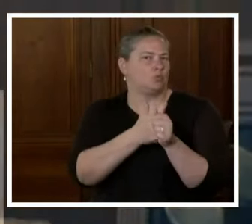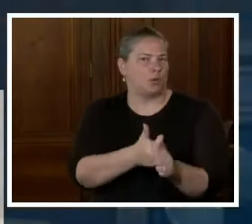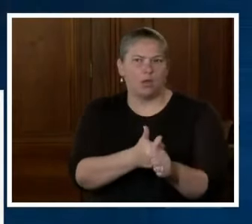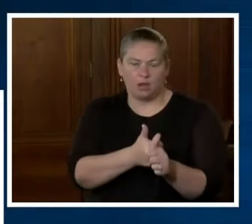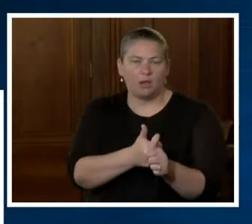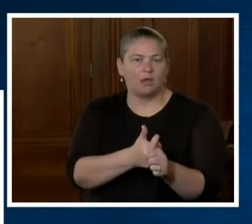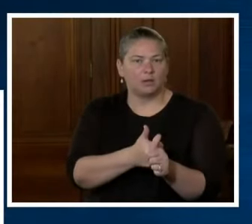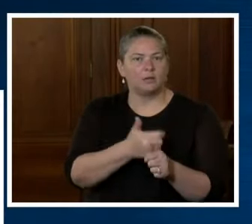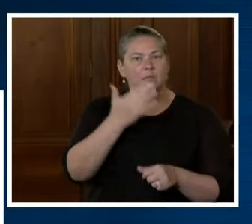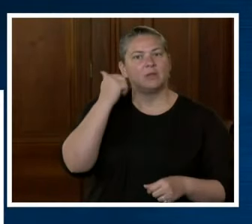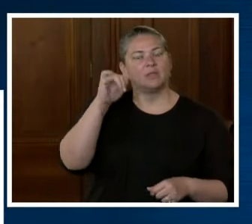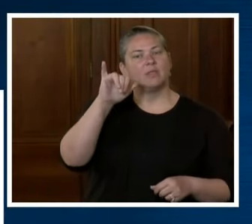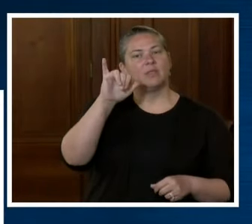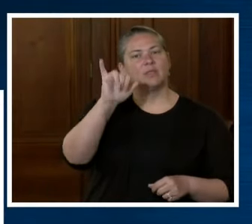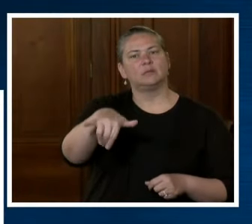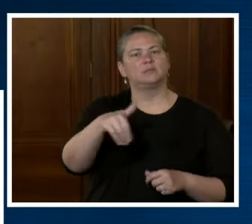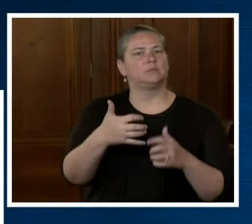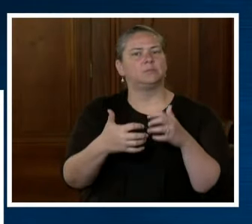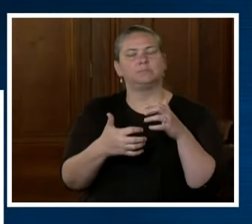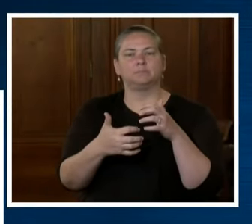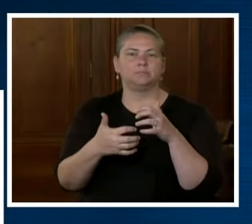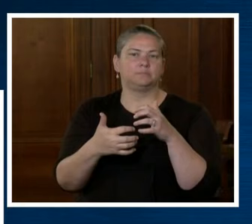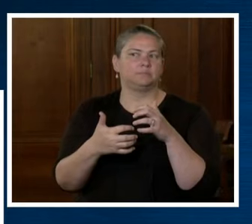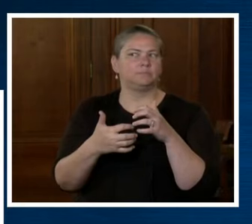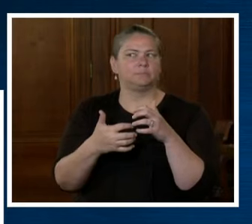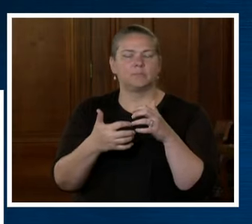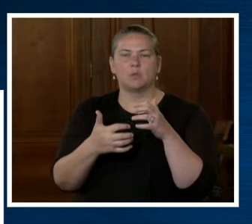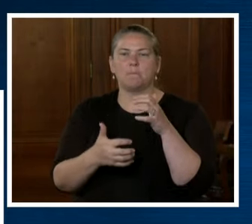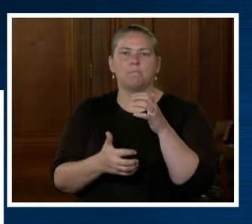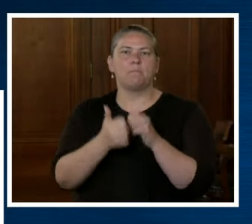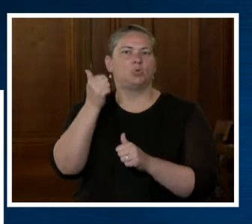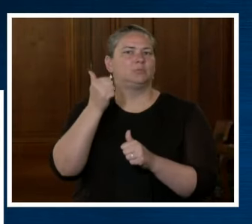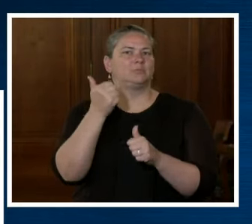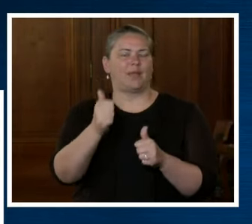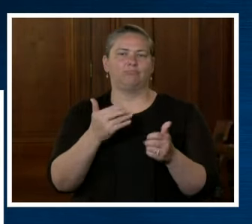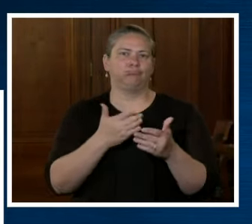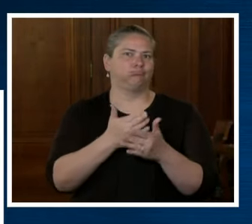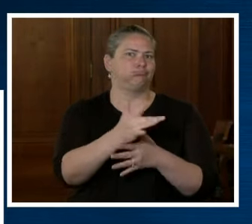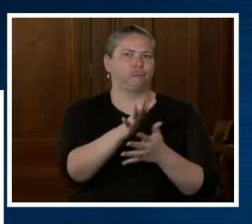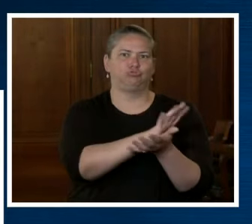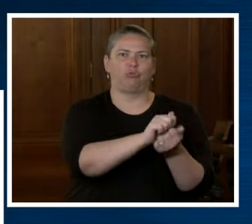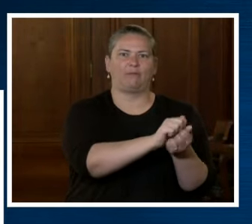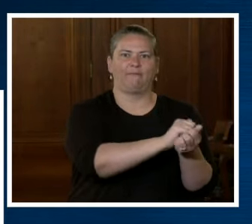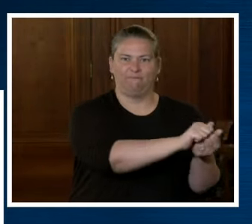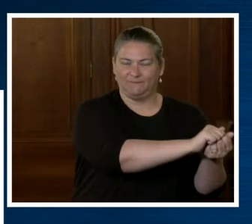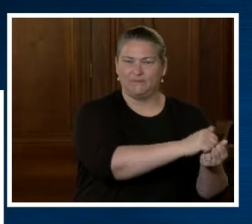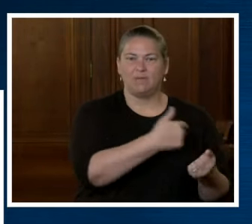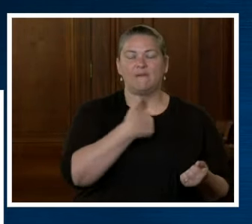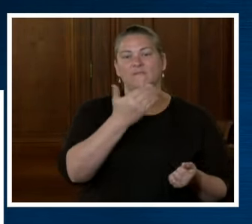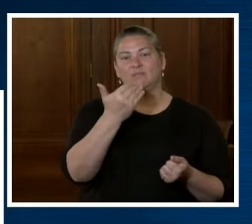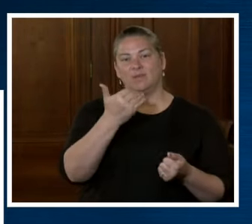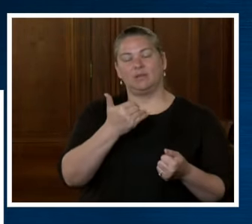ARE, WHAT WE NEED TO BE LOOKING FOR, AND WHAT THESE NUMBERS MEAN TO HIM.